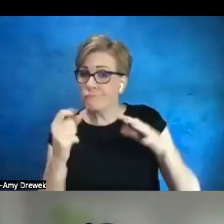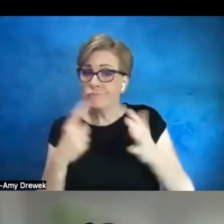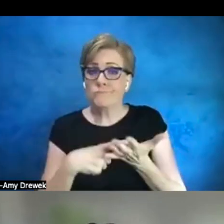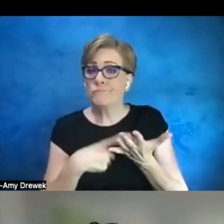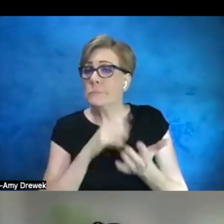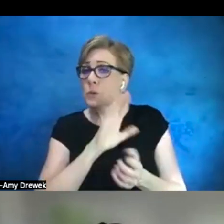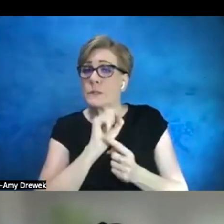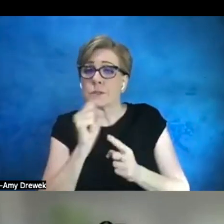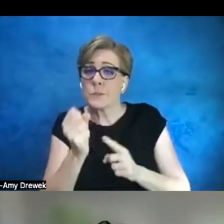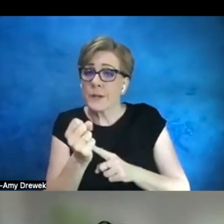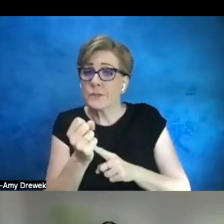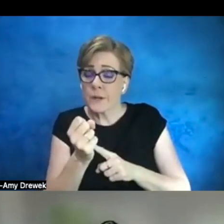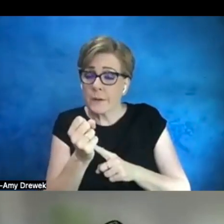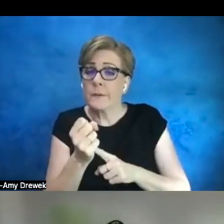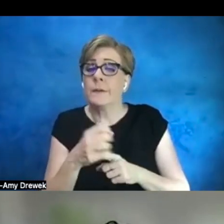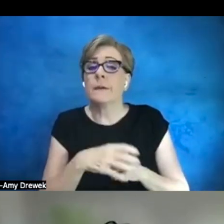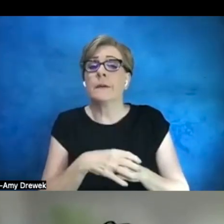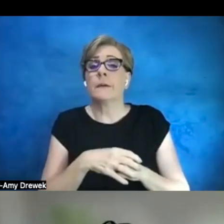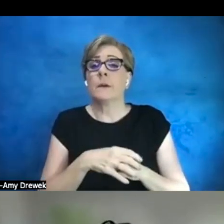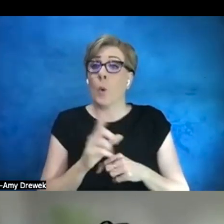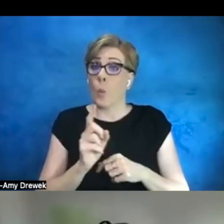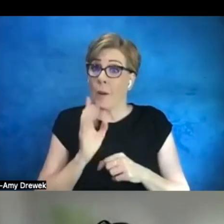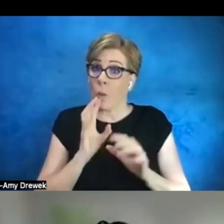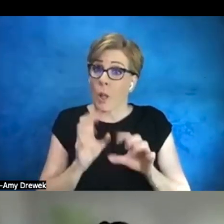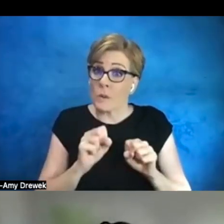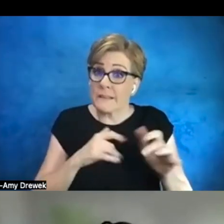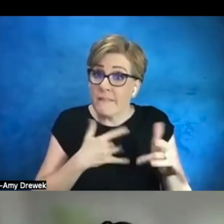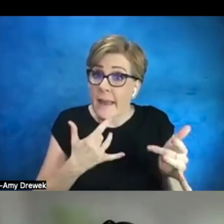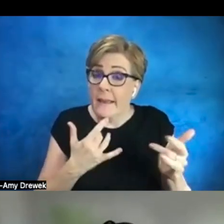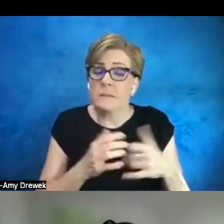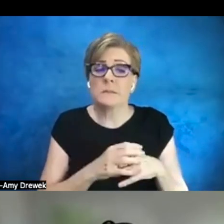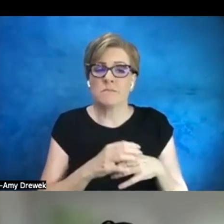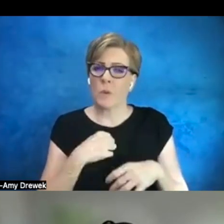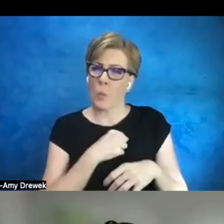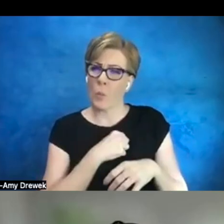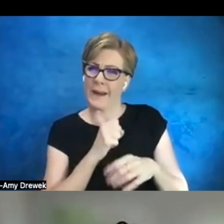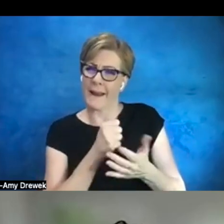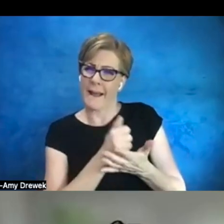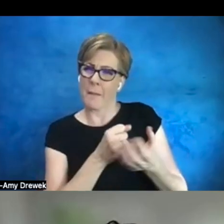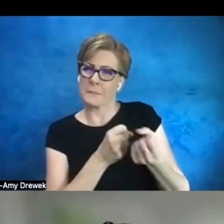is and your venue and make sure that we are supporting you and figuring out accessibility.